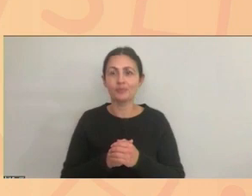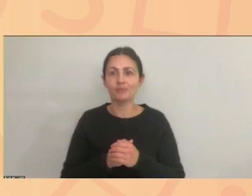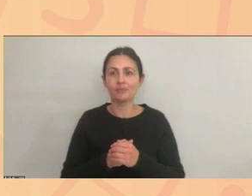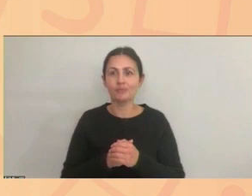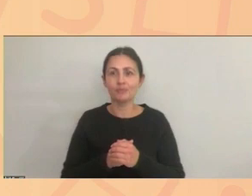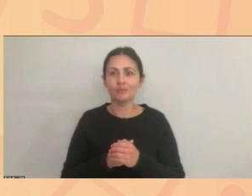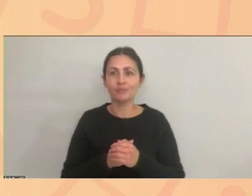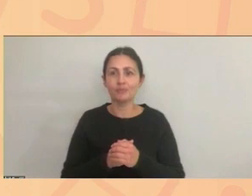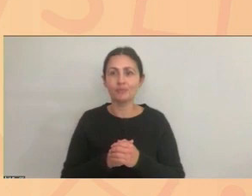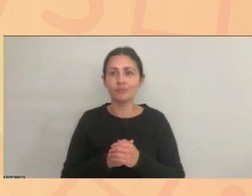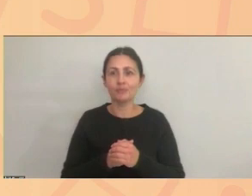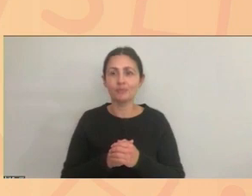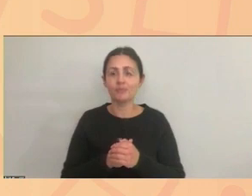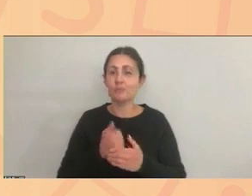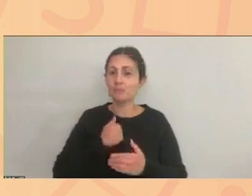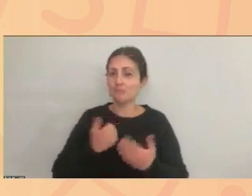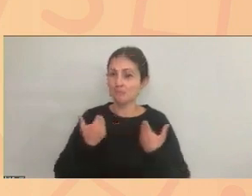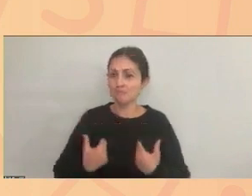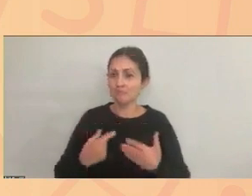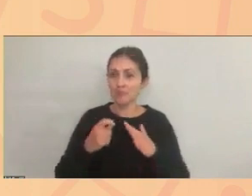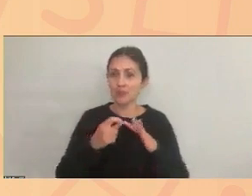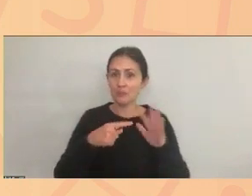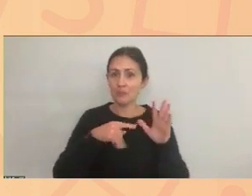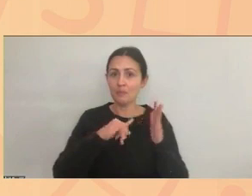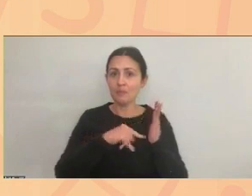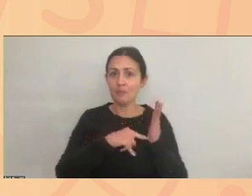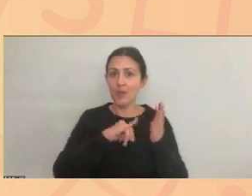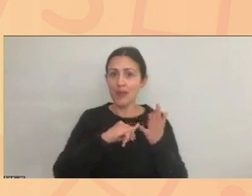My name is Patsy and I work here with Baya Gawiy,